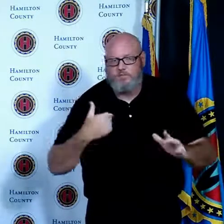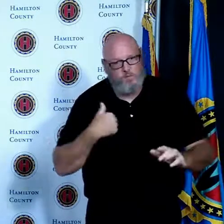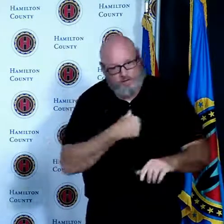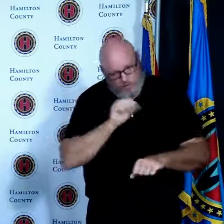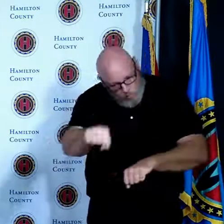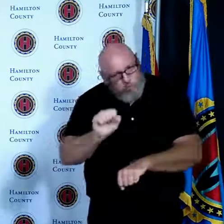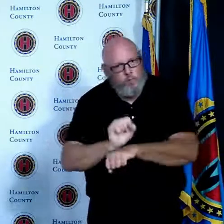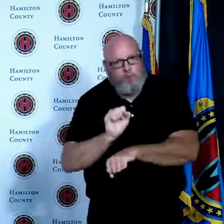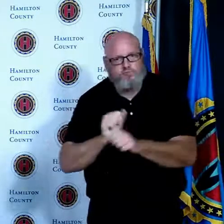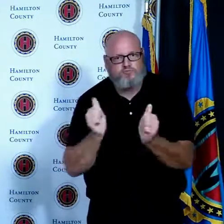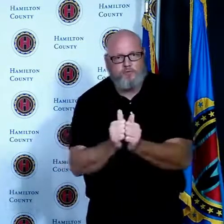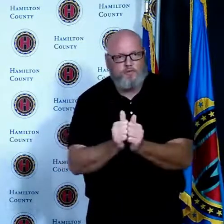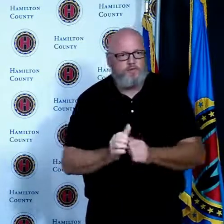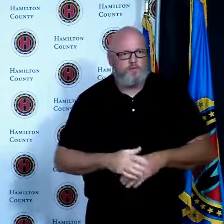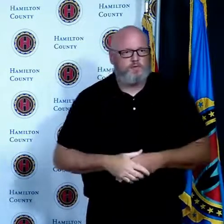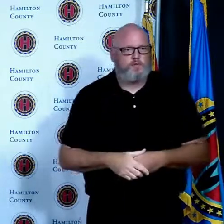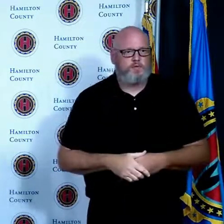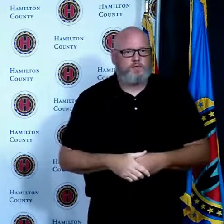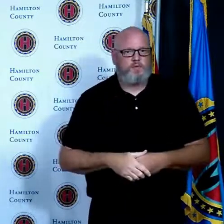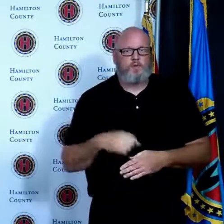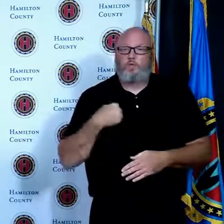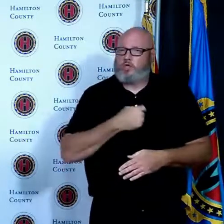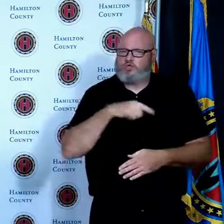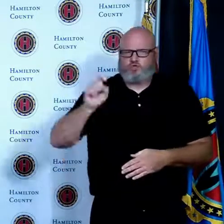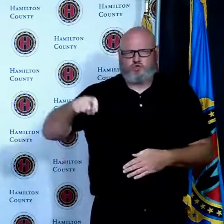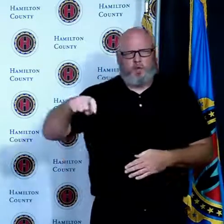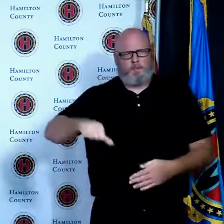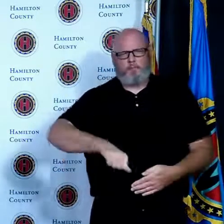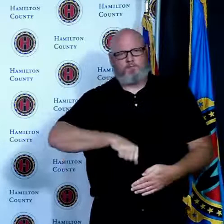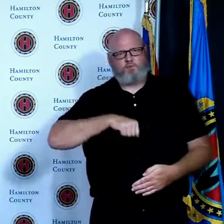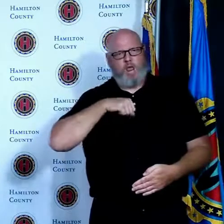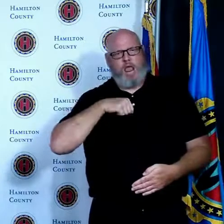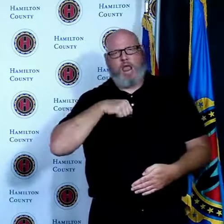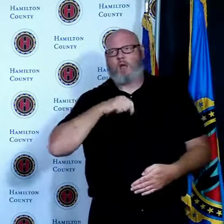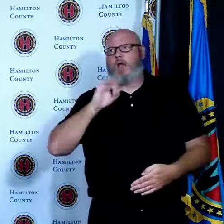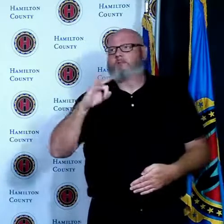our hard work we've continued to see these metrics decline so